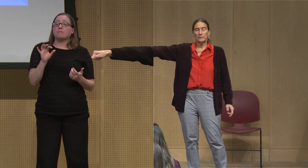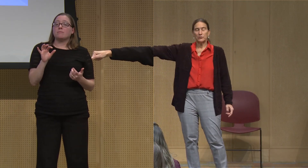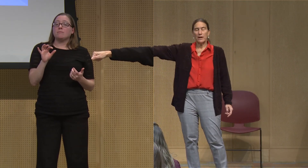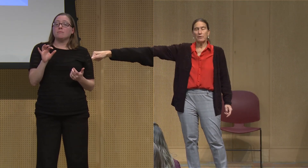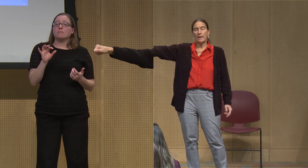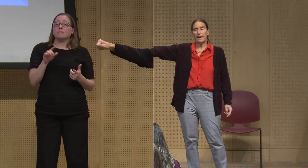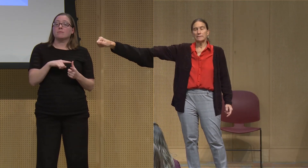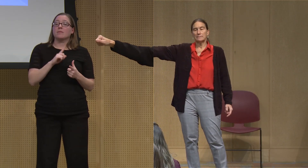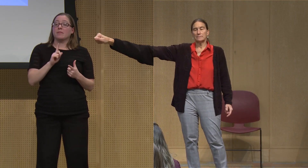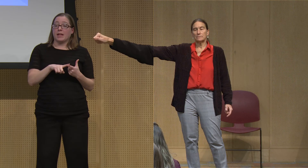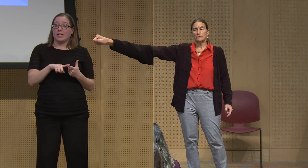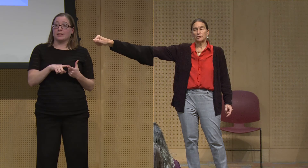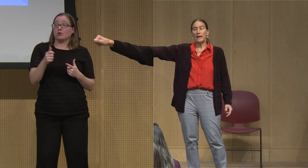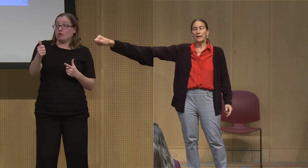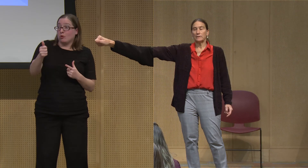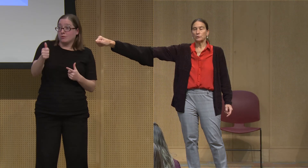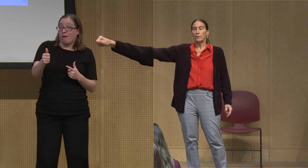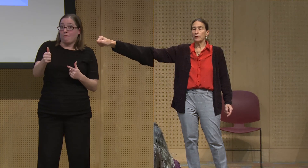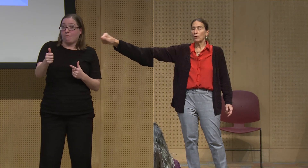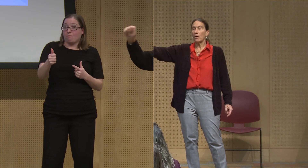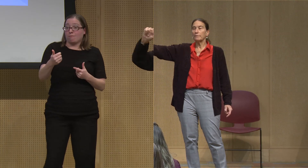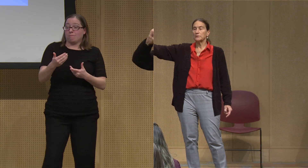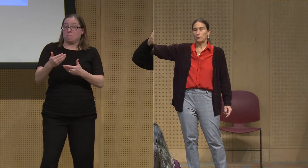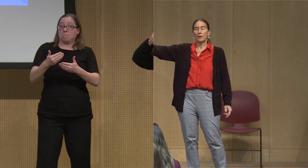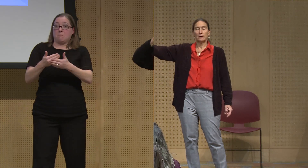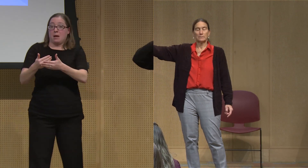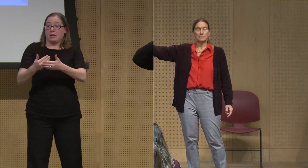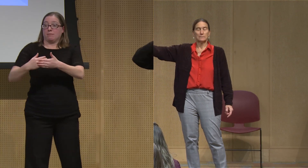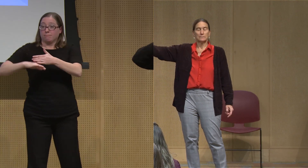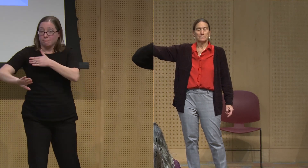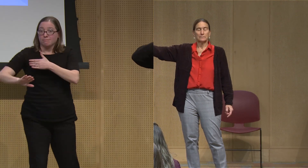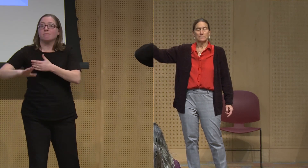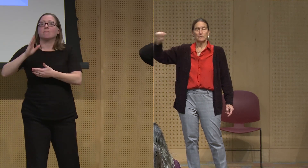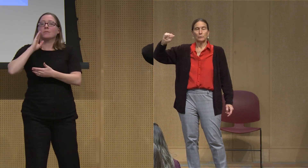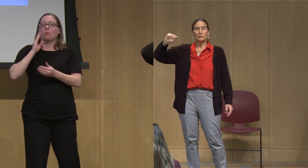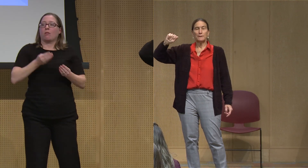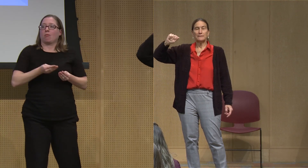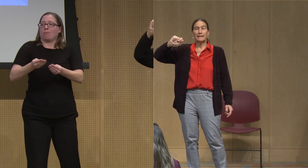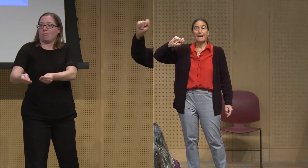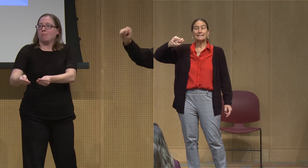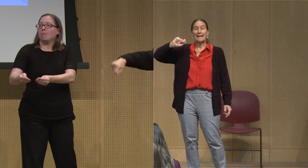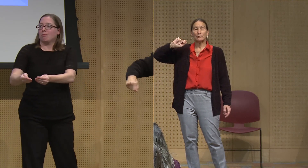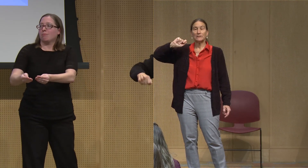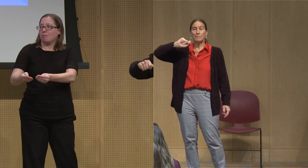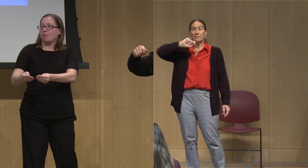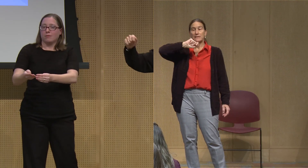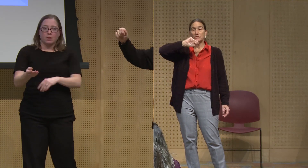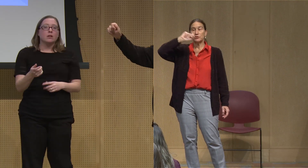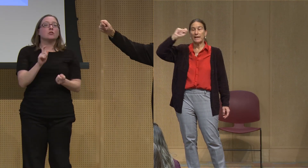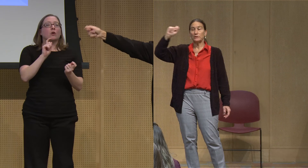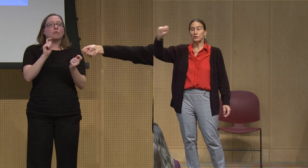THAT CHANGE WITH YOUR OFFSPRING, WHICH MEANS-- AND THAT'S HOW SOME OF THESE CHANGES